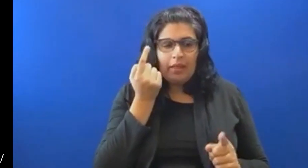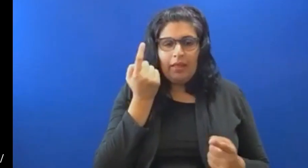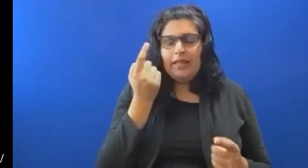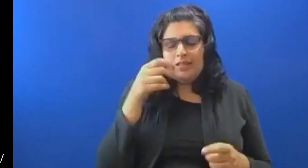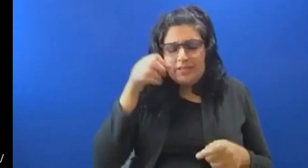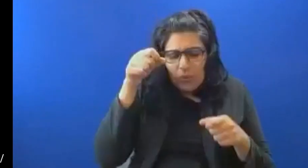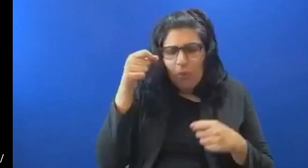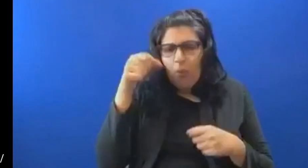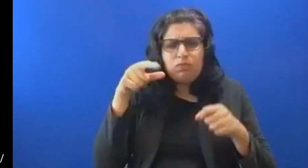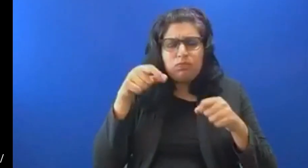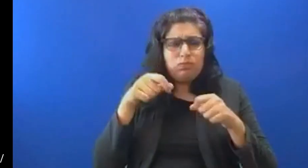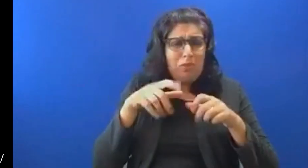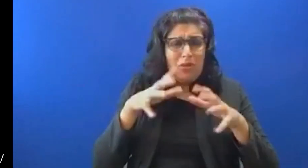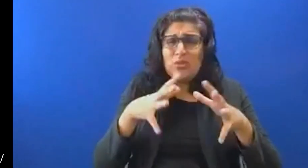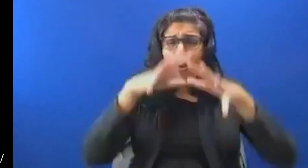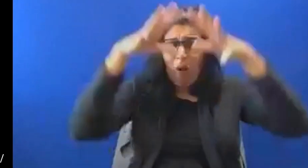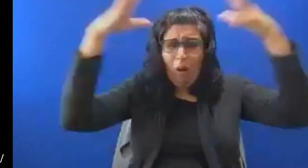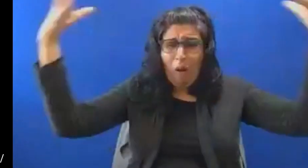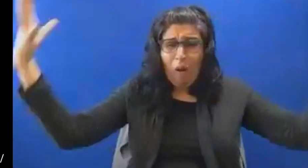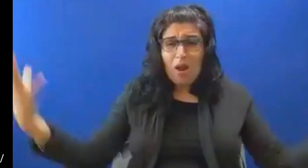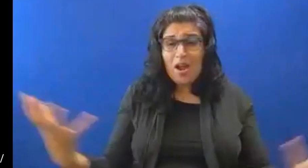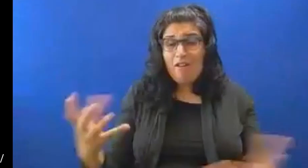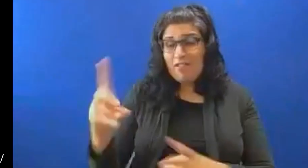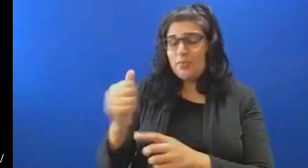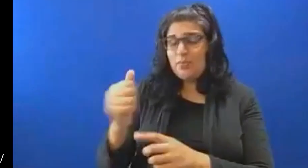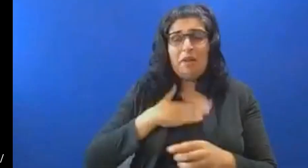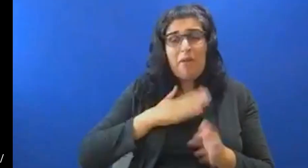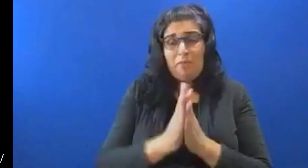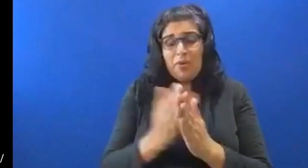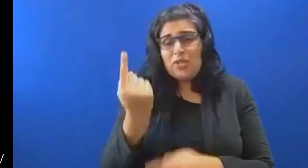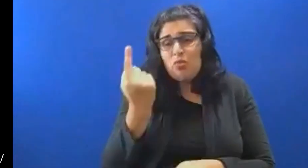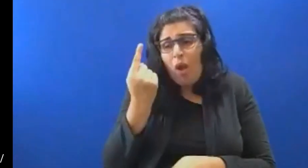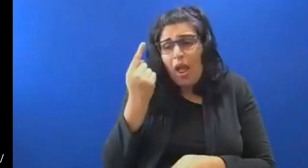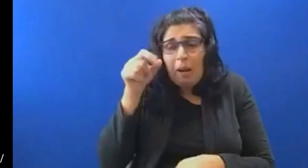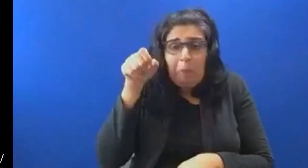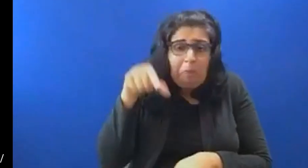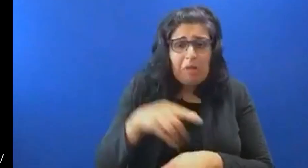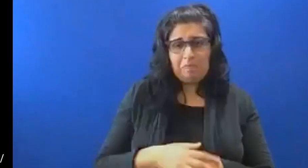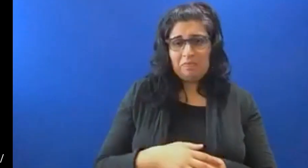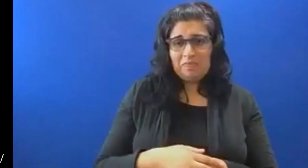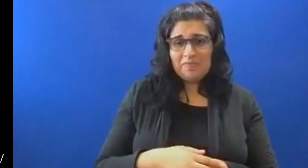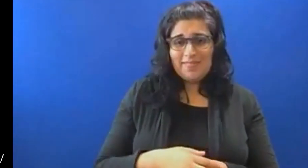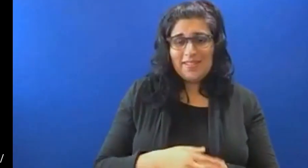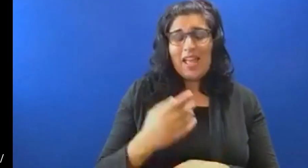And so, I hope that it will be only a starting point or one point on your journey. And by no means an endpoint.